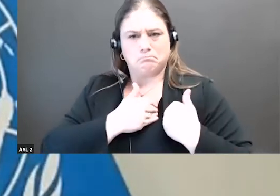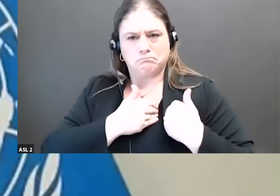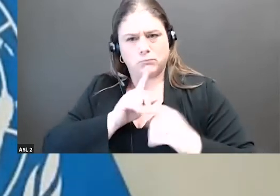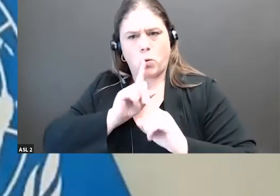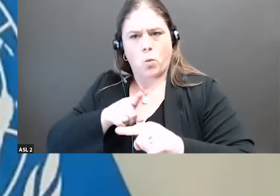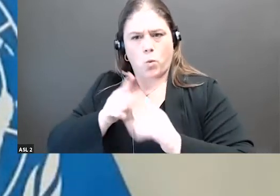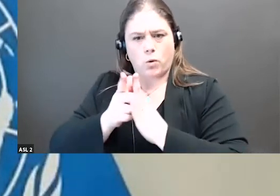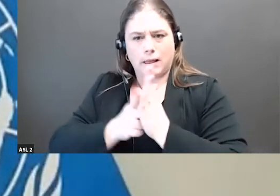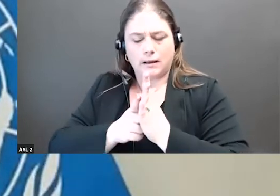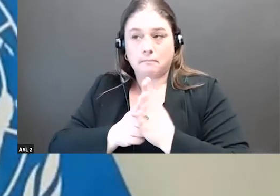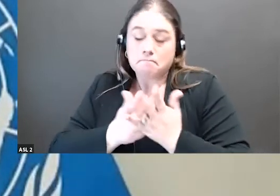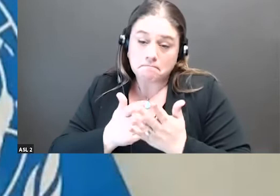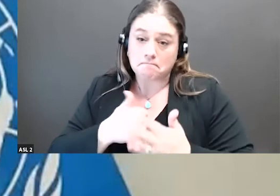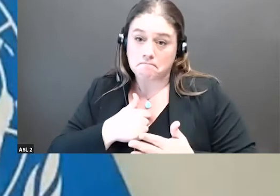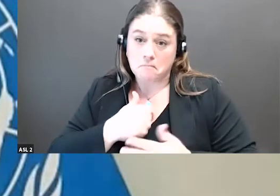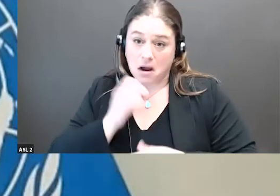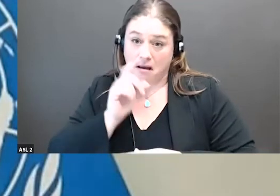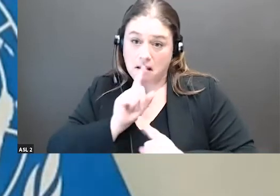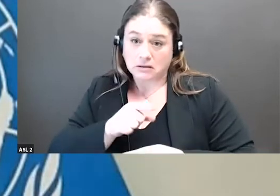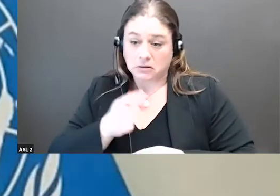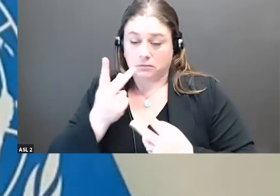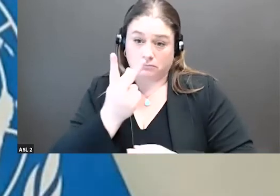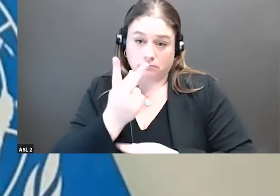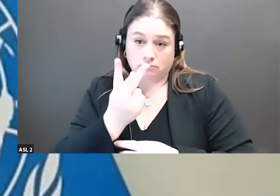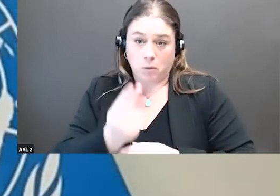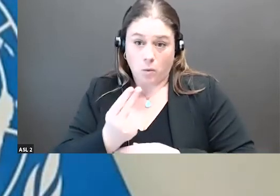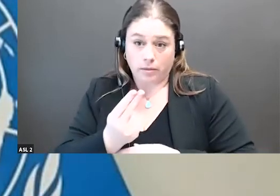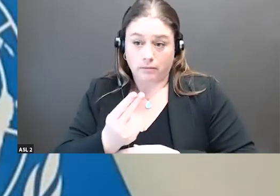I think you need both. I think you need mandatory requirements that have their place,